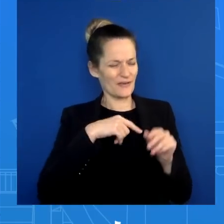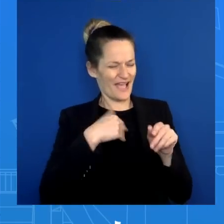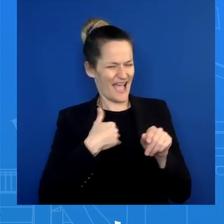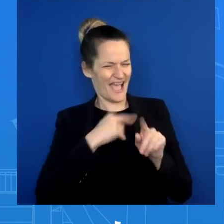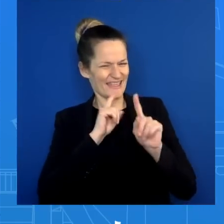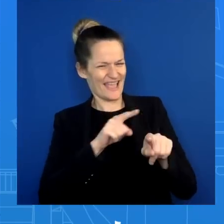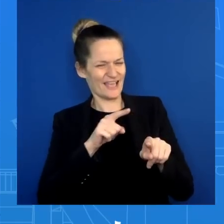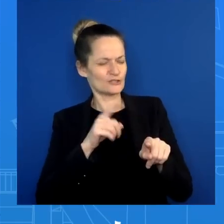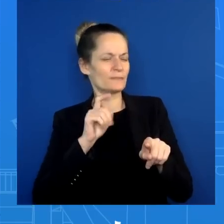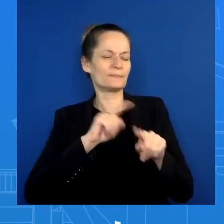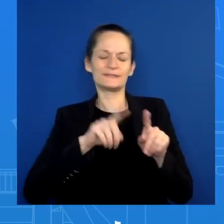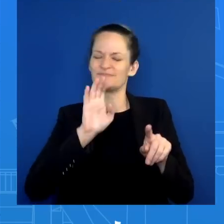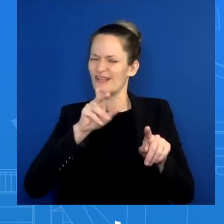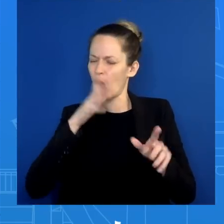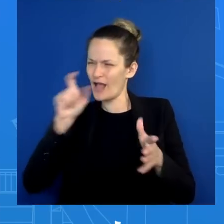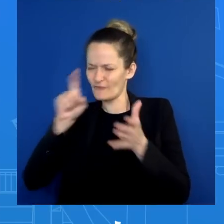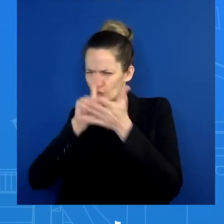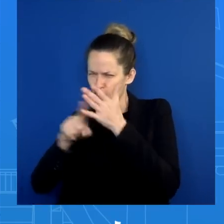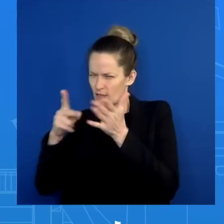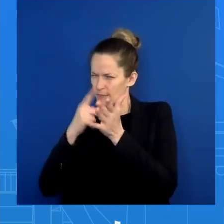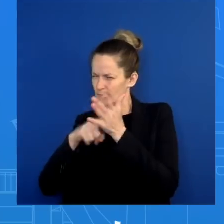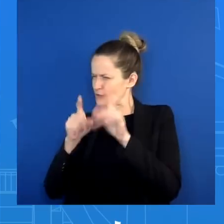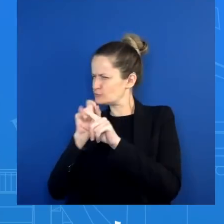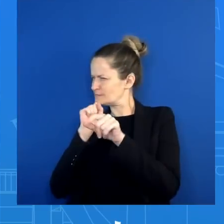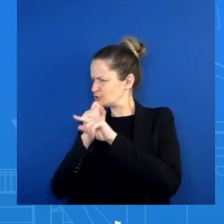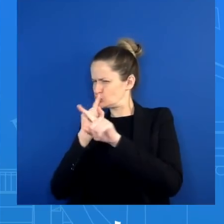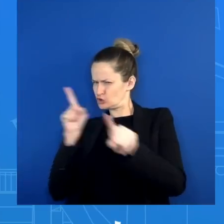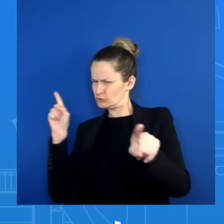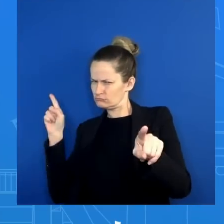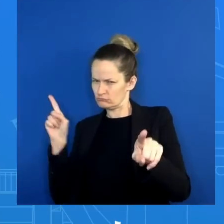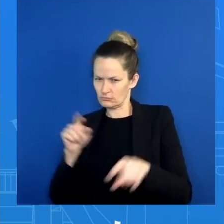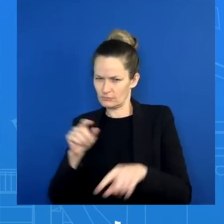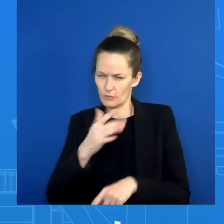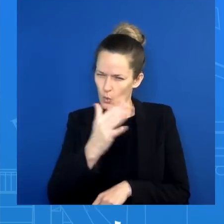The Press: If you think you if I could go back to something my Fox colleague asked yesterday,